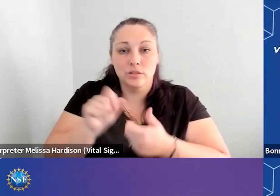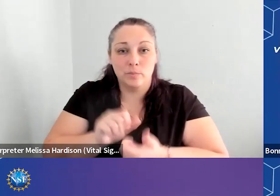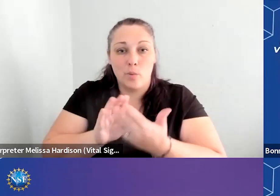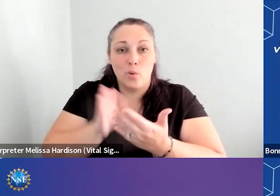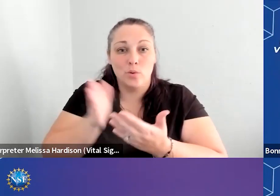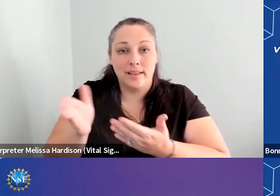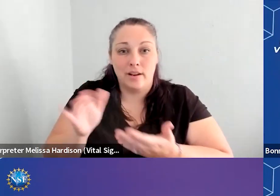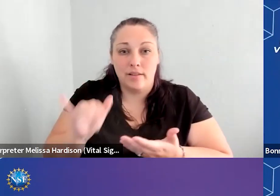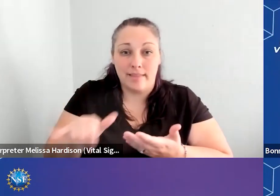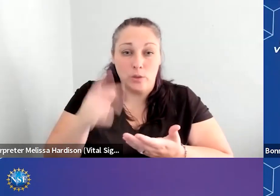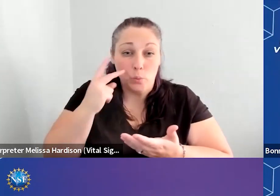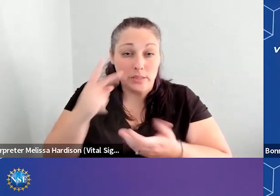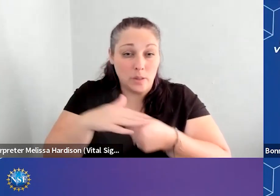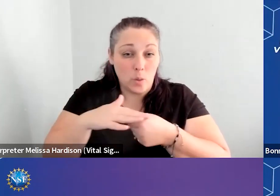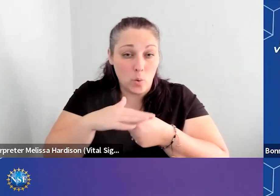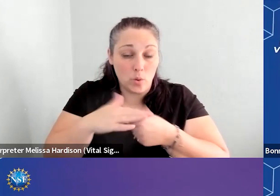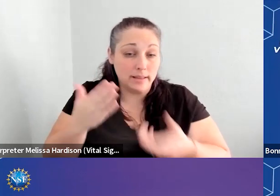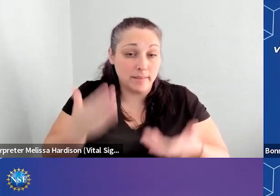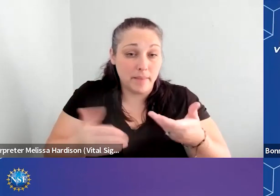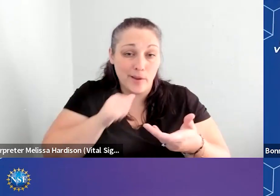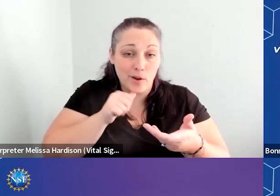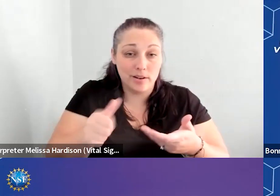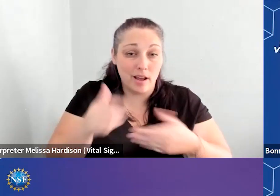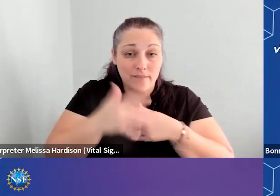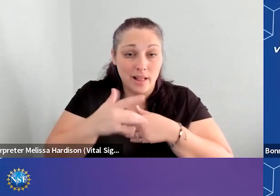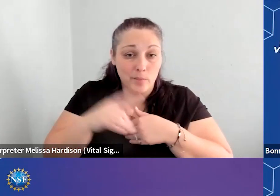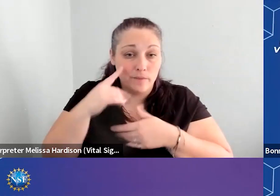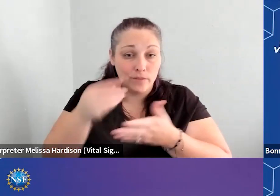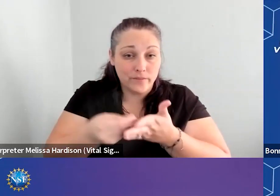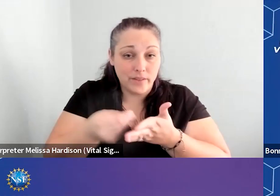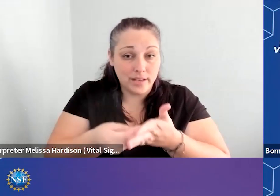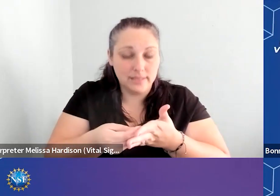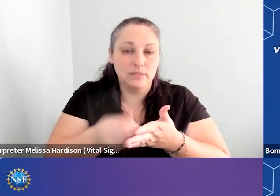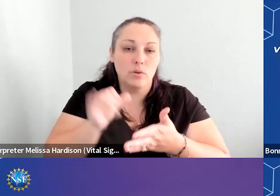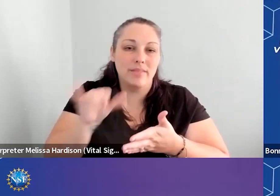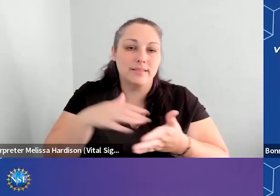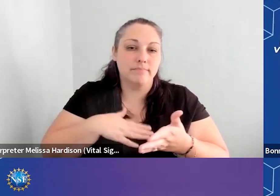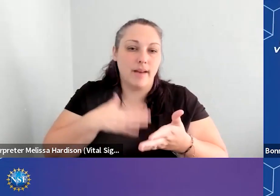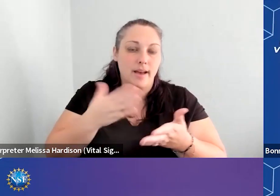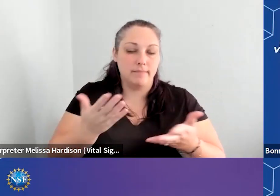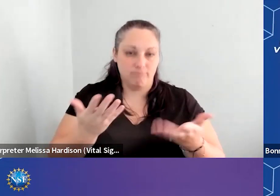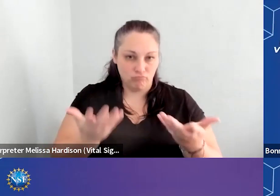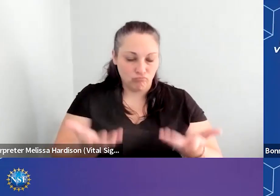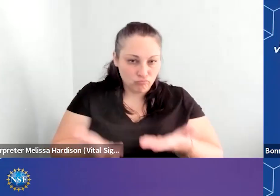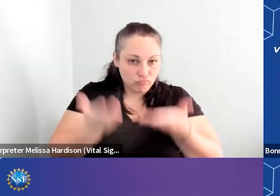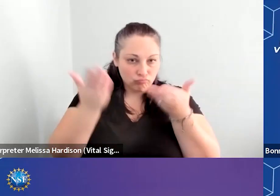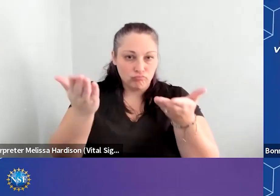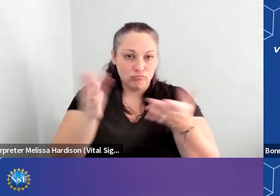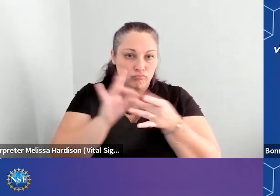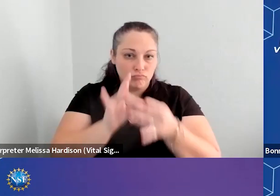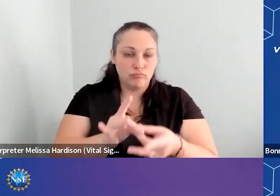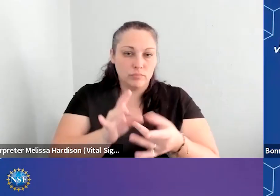And so that that would be my recommendation with regard to cyber